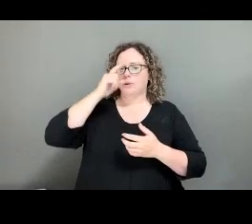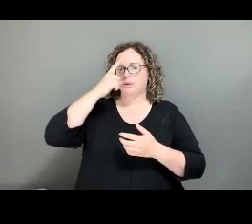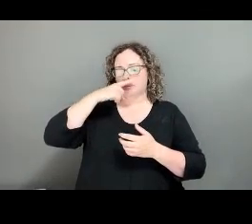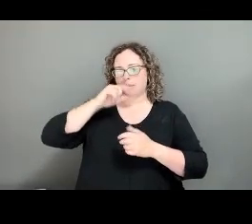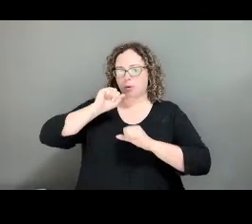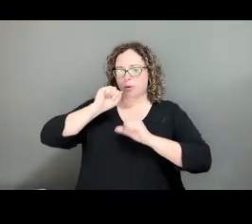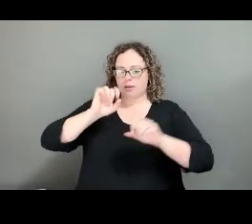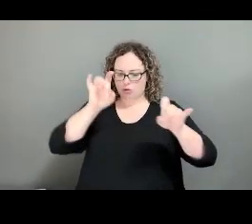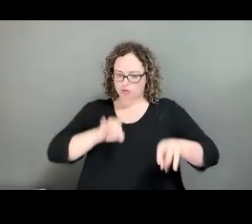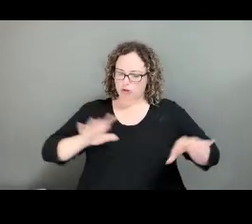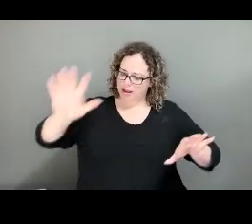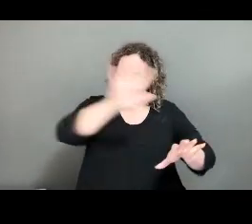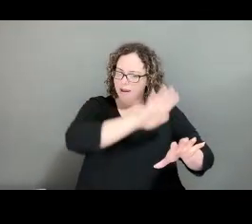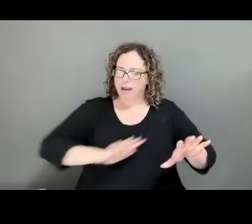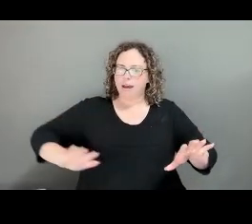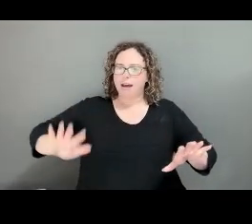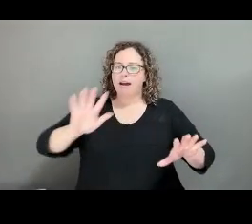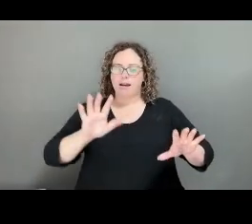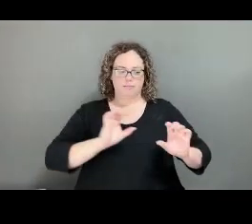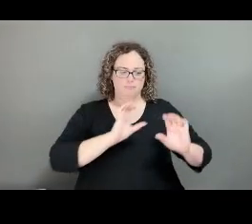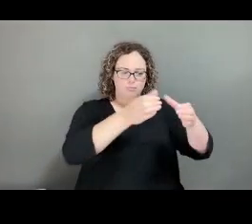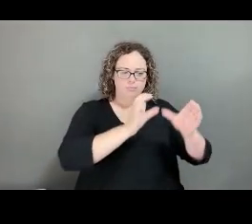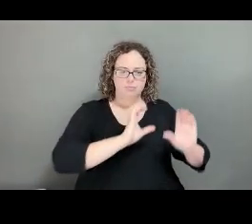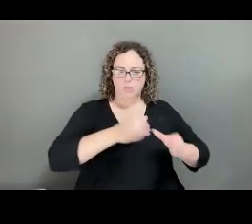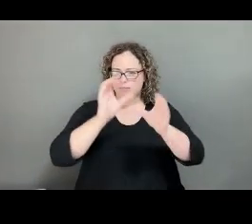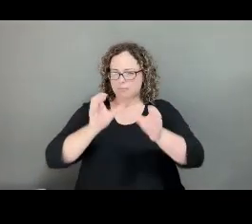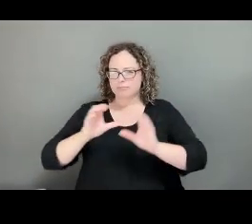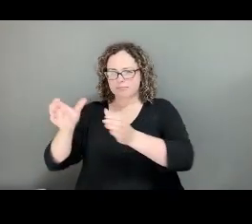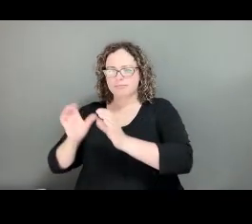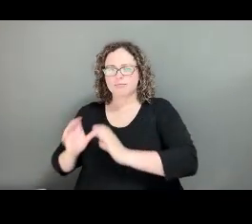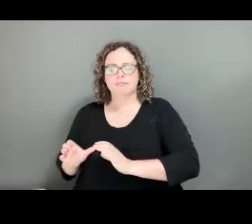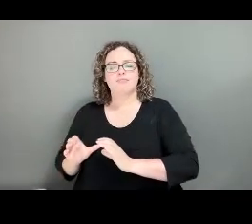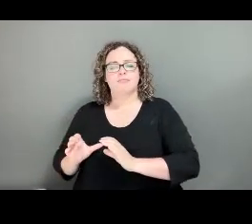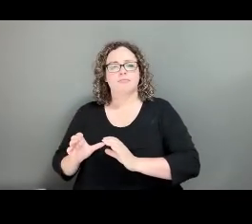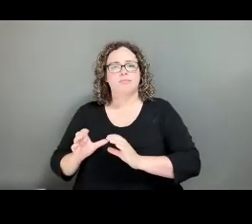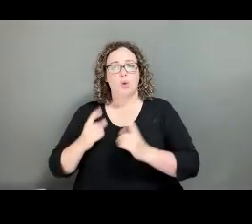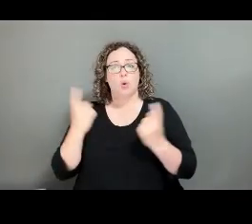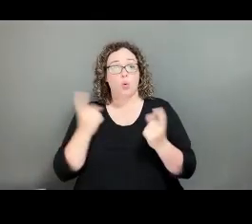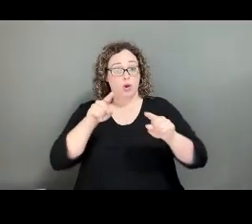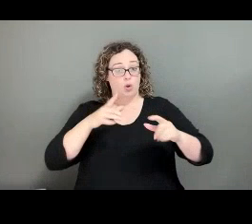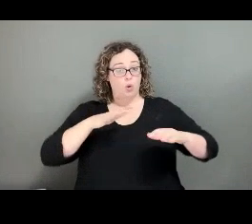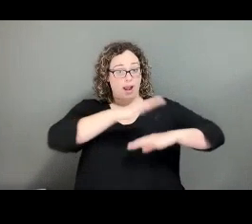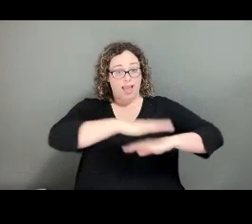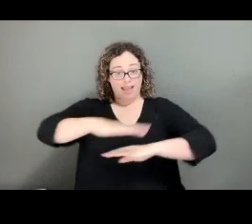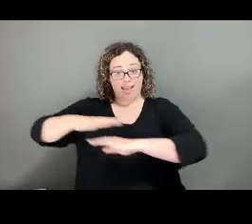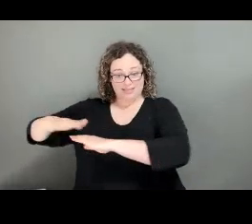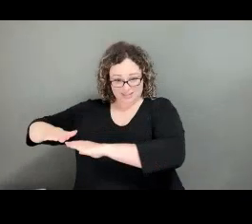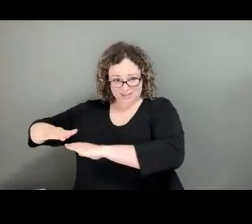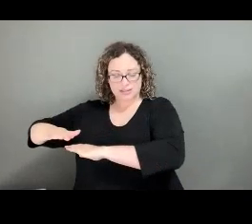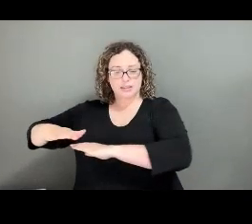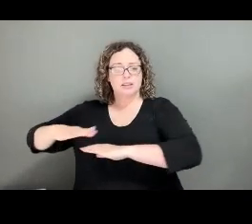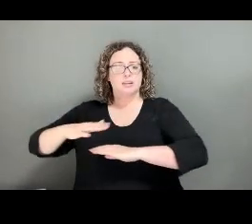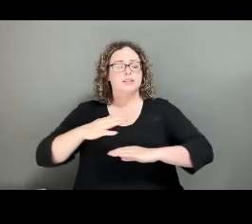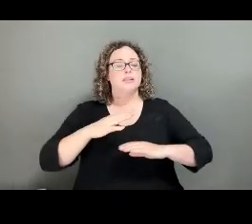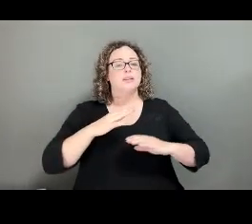Of wherever people are joining from, particularly the Whadjuk people of the Noongar nation where a majority of our team